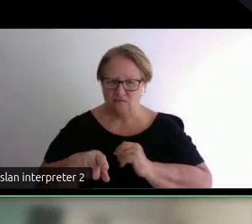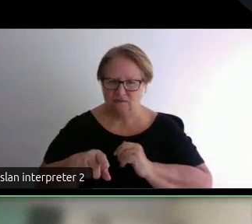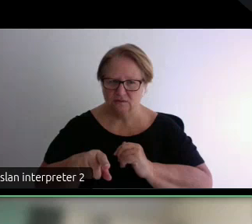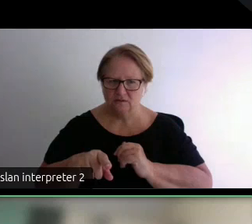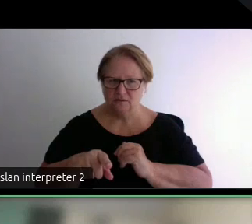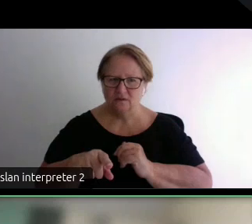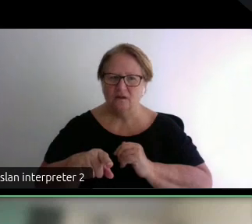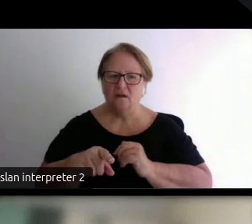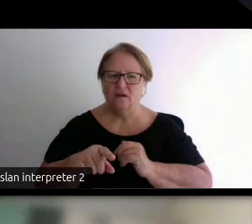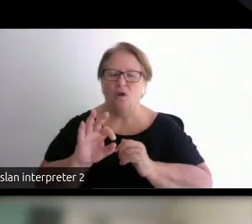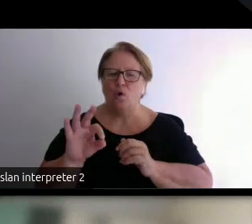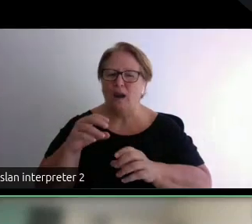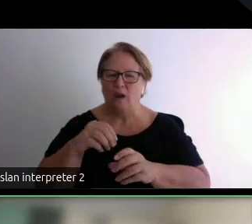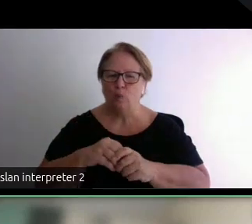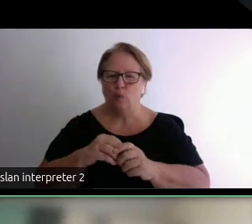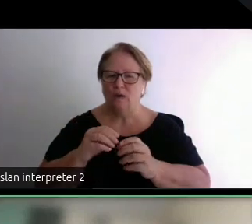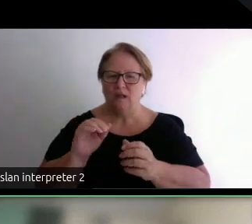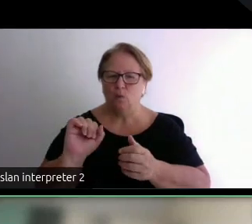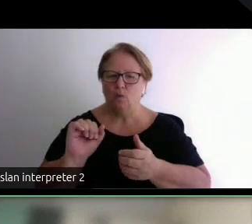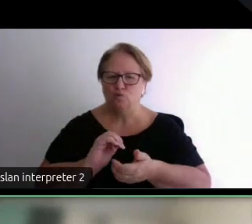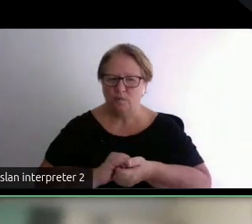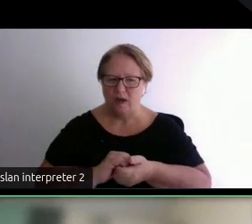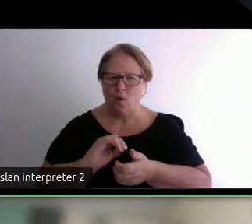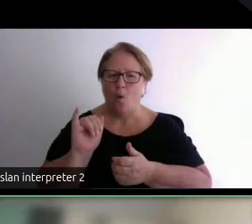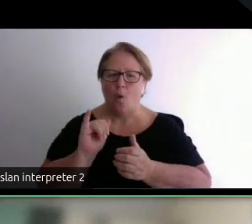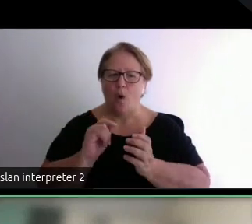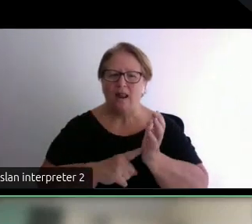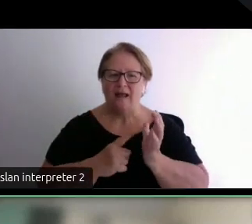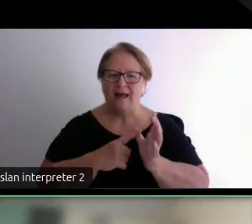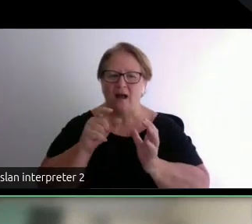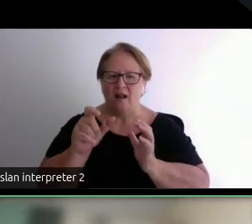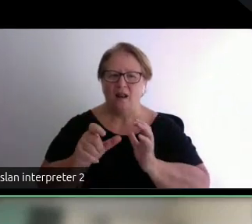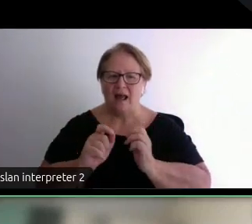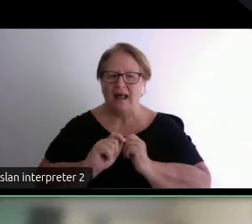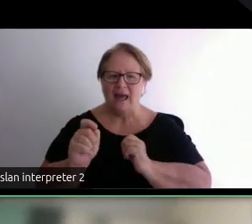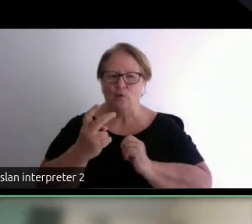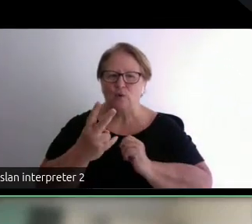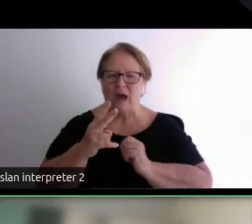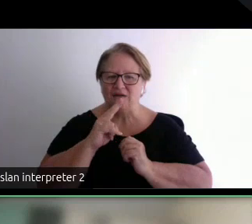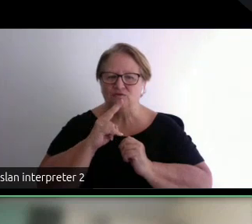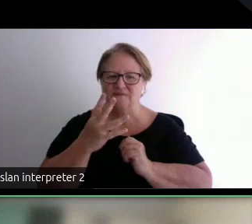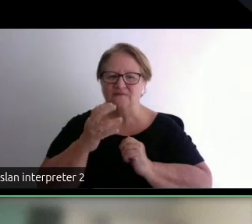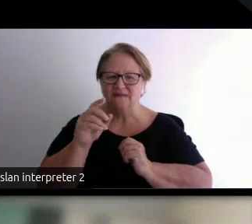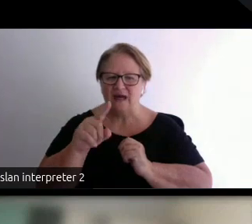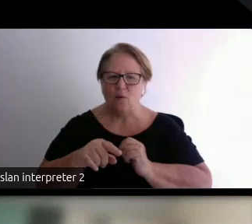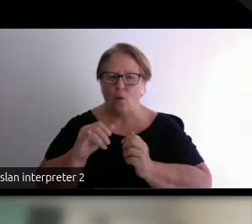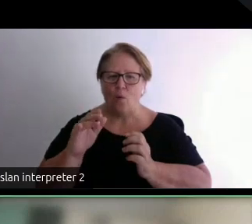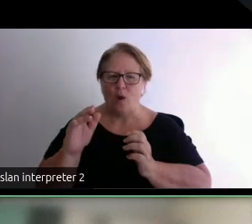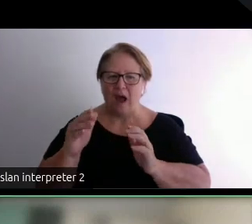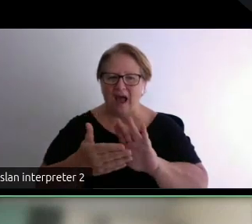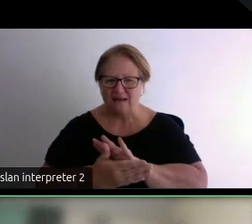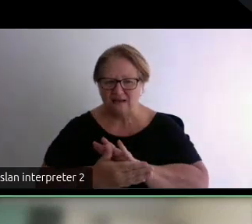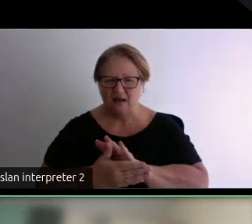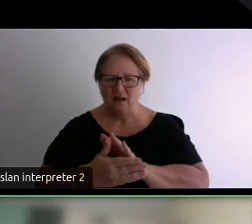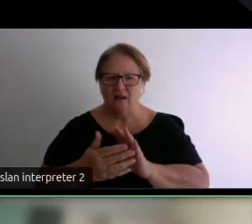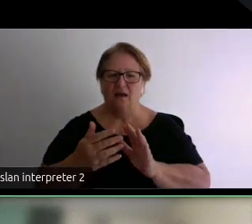superannuation or the legally aided client's claim is $250,000 or less of a net pool that exceeds